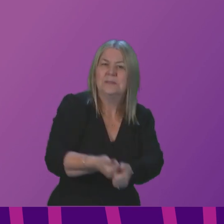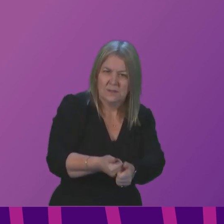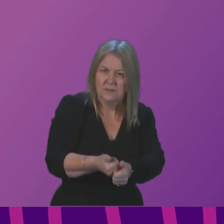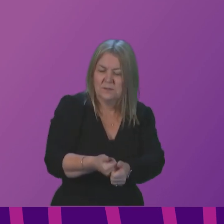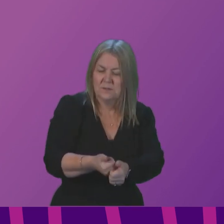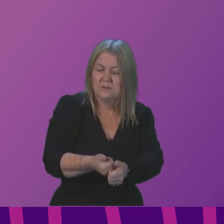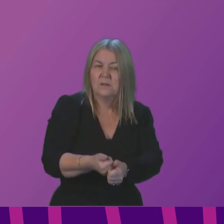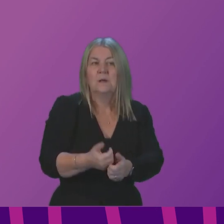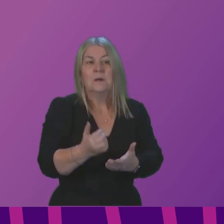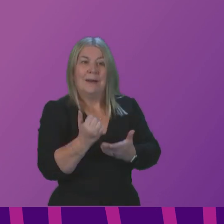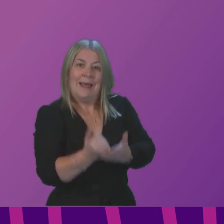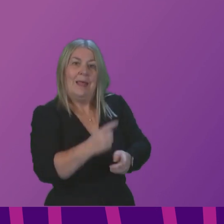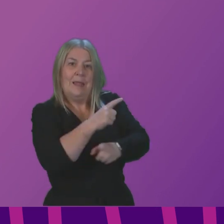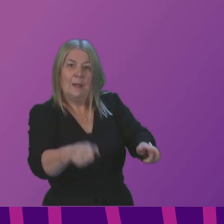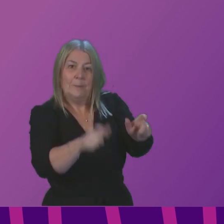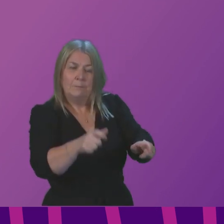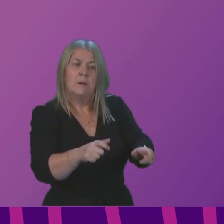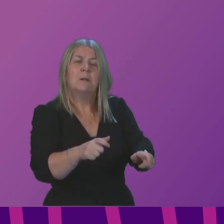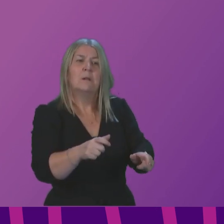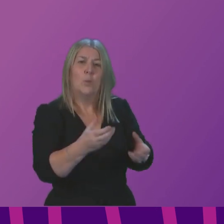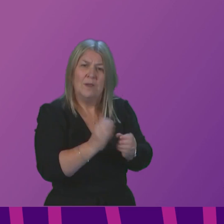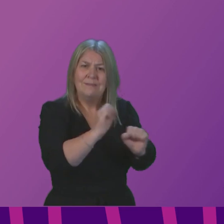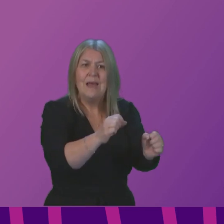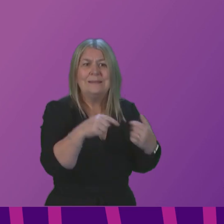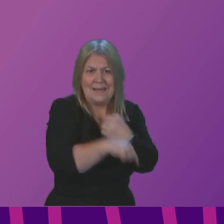tenants with rent arrears is an important part of helping to prevent, and therefore